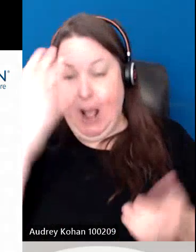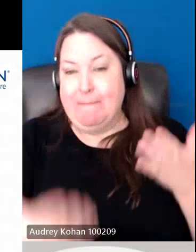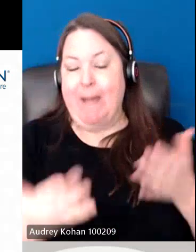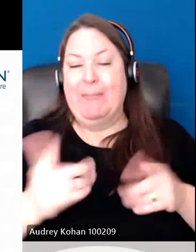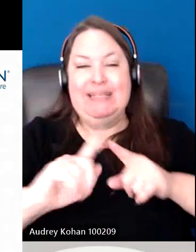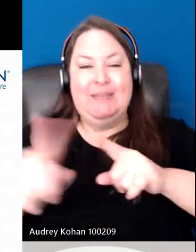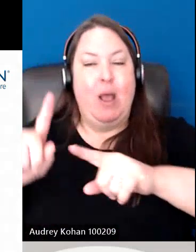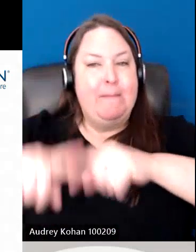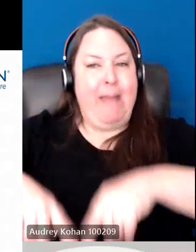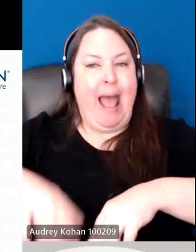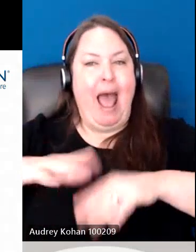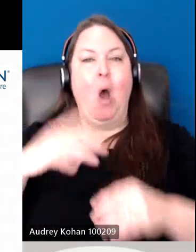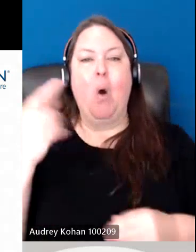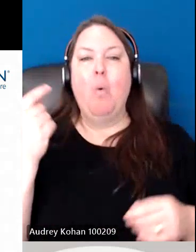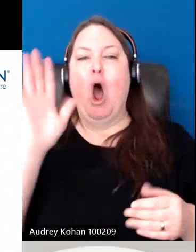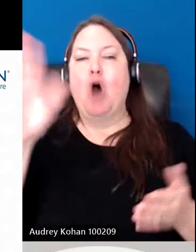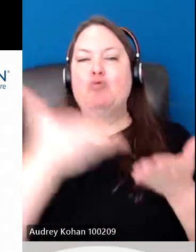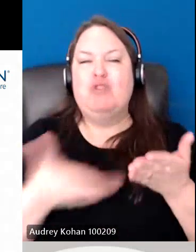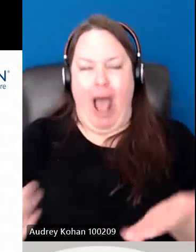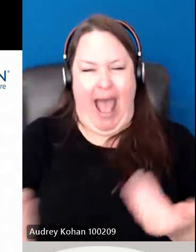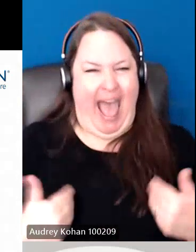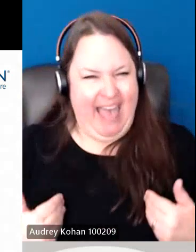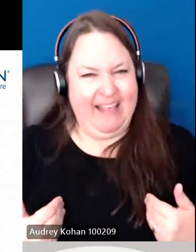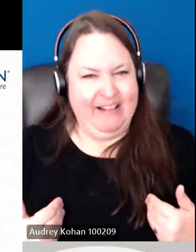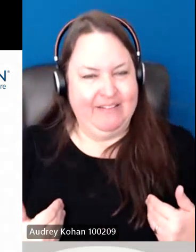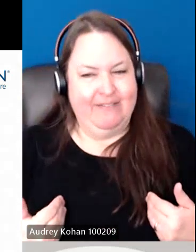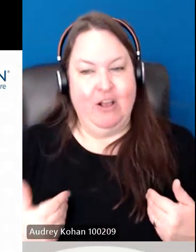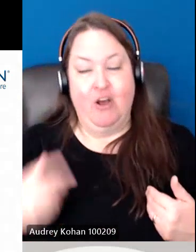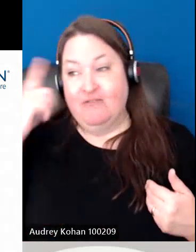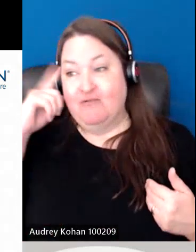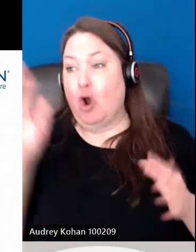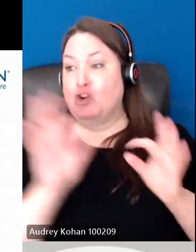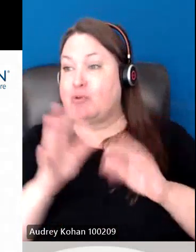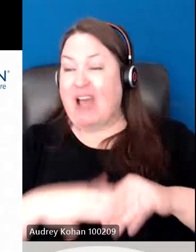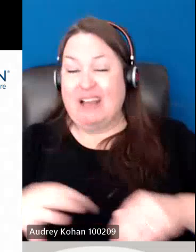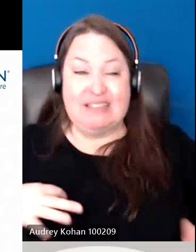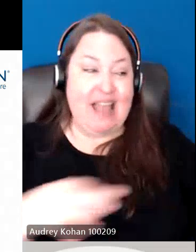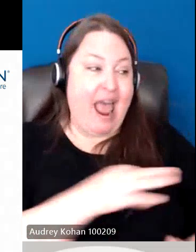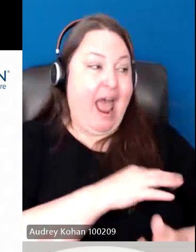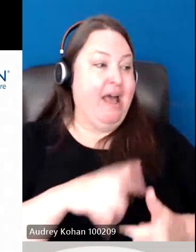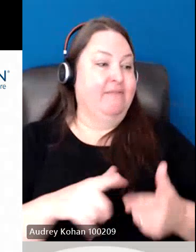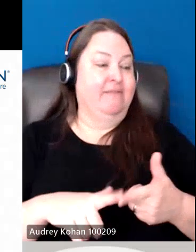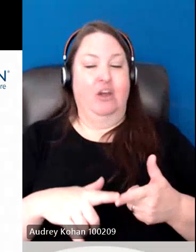depending on what resources you have available of interpreters on staff translators on staff